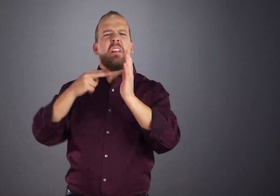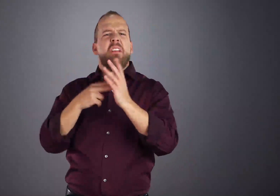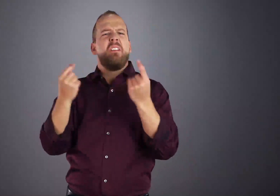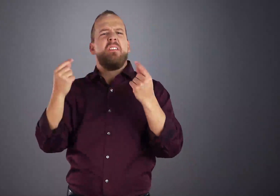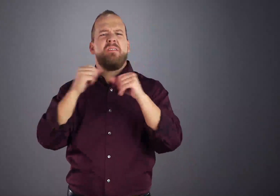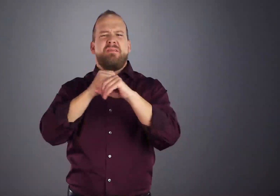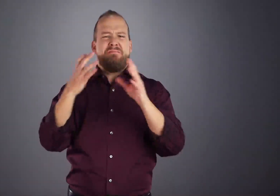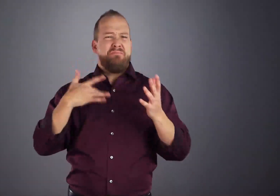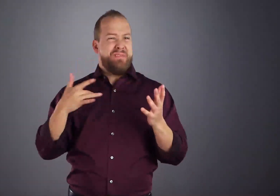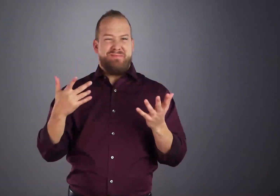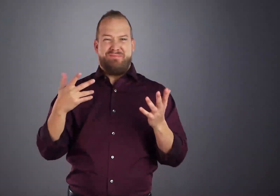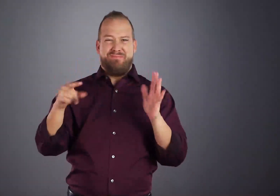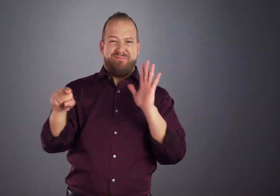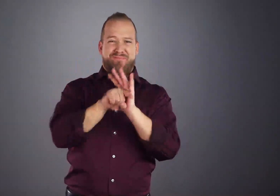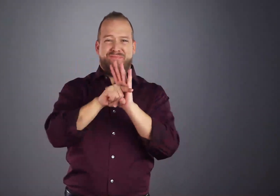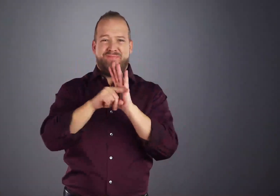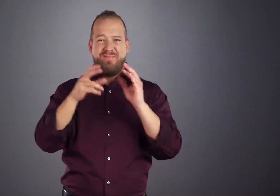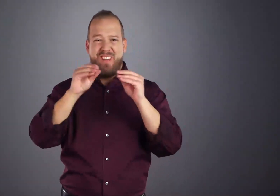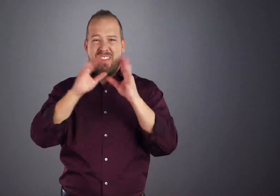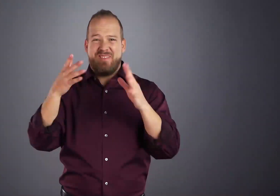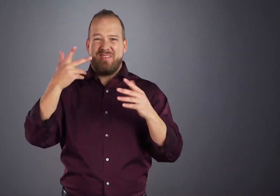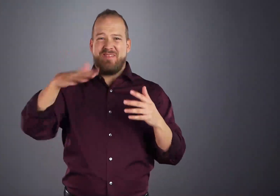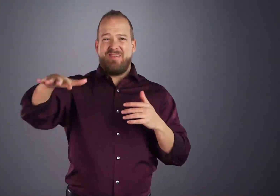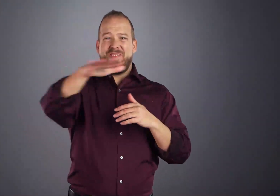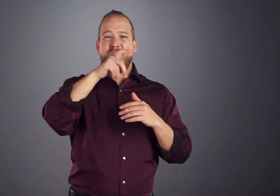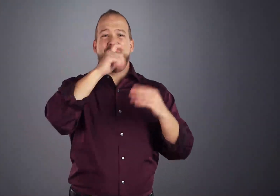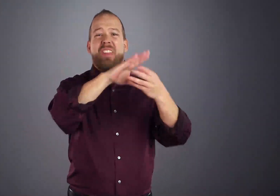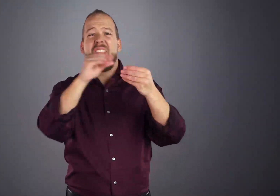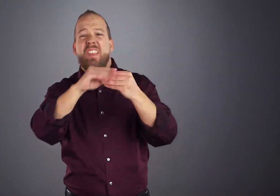Never mind the musty past;